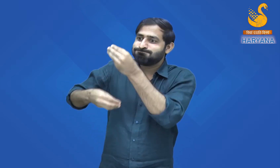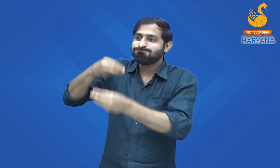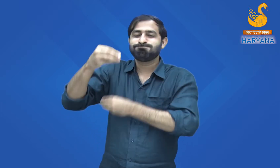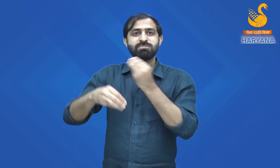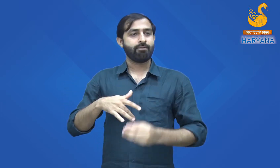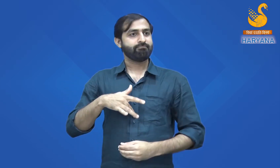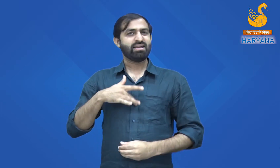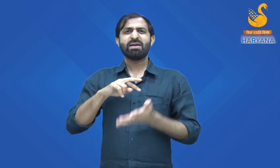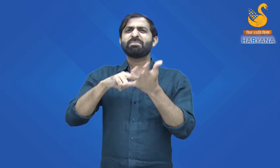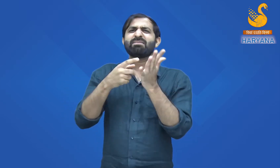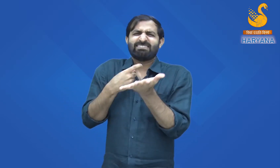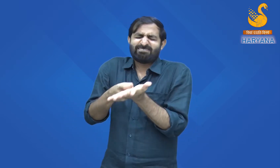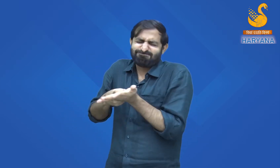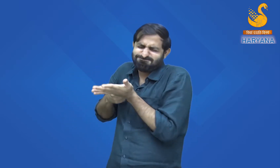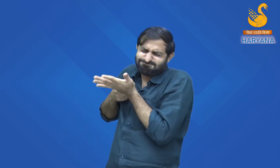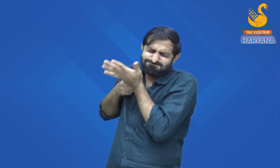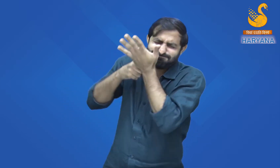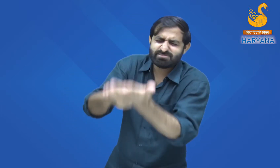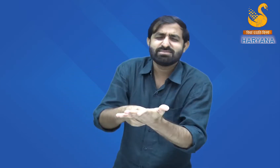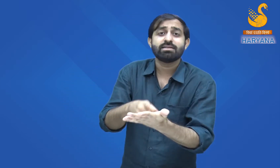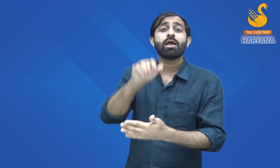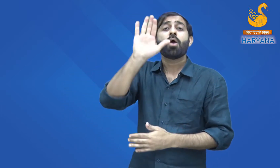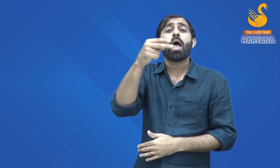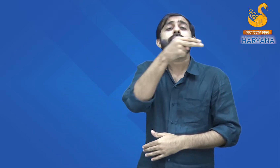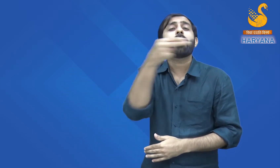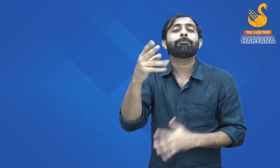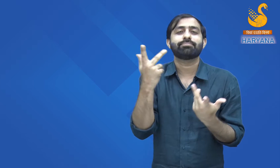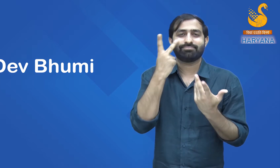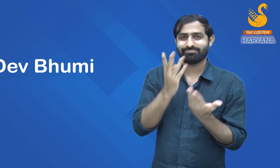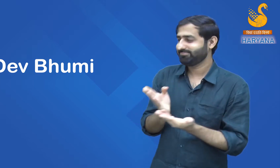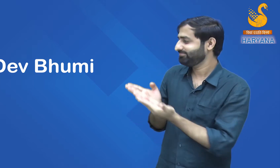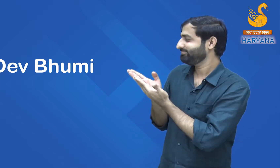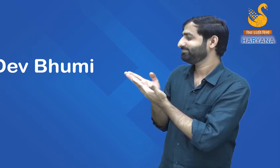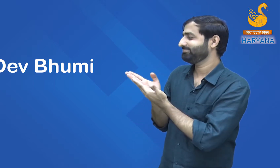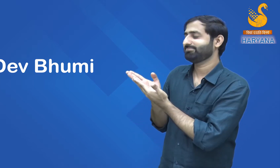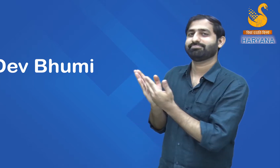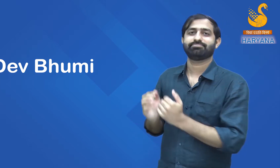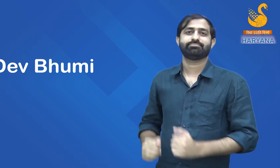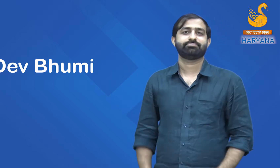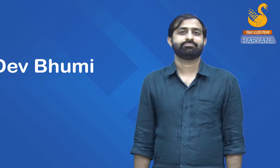They follow different gods and respect them. That is why India is called Dev bhumi.